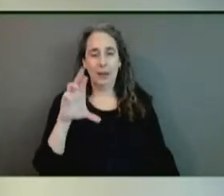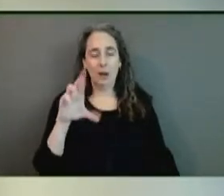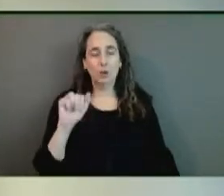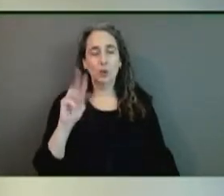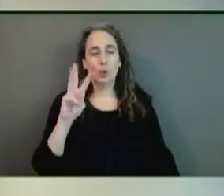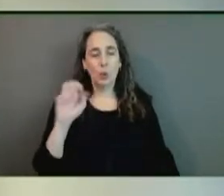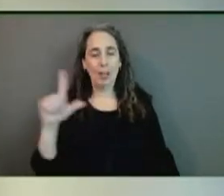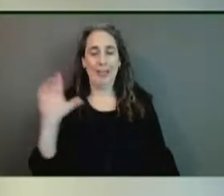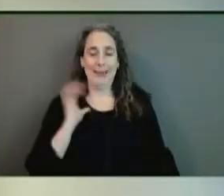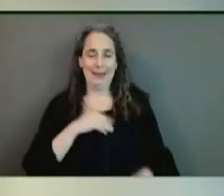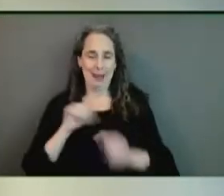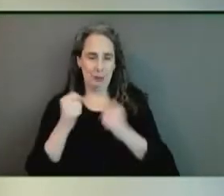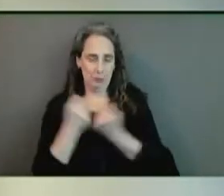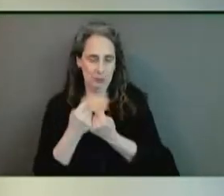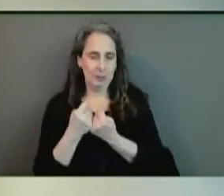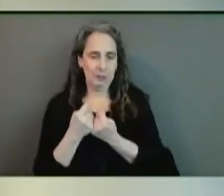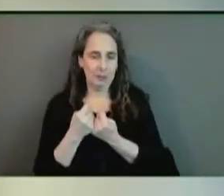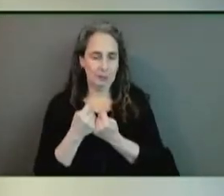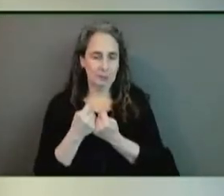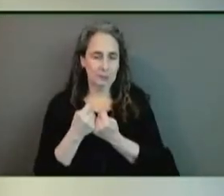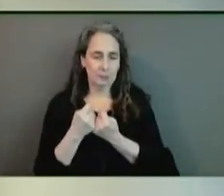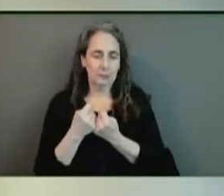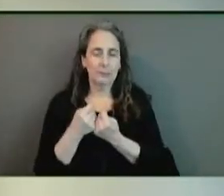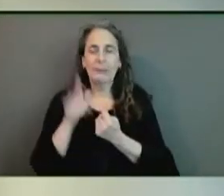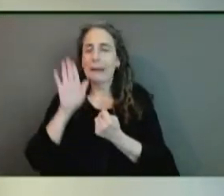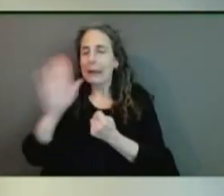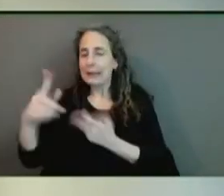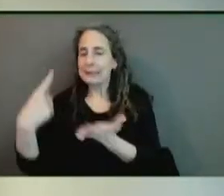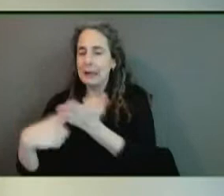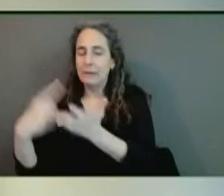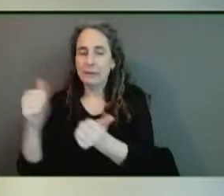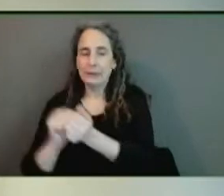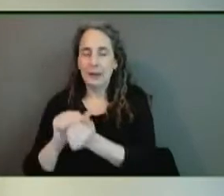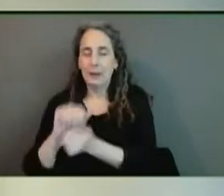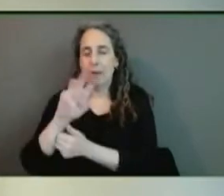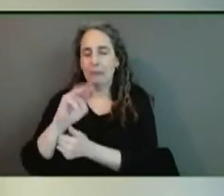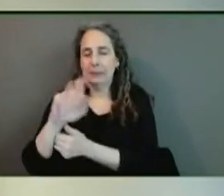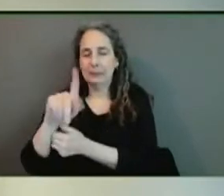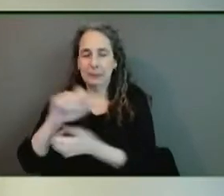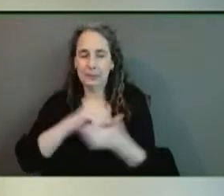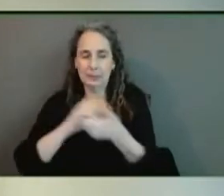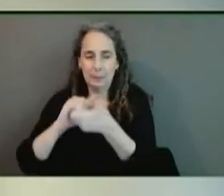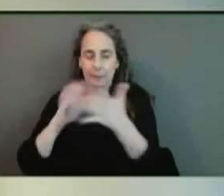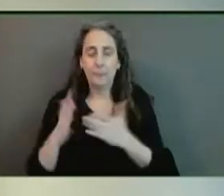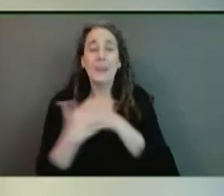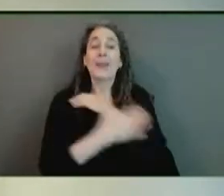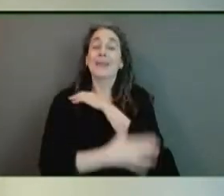one over to me andr Kroll and our team based on his